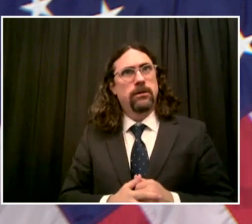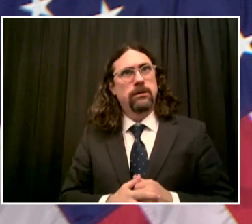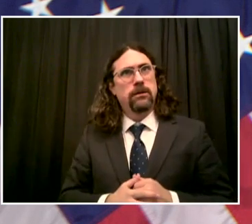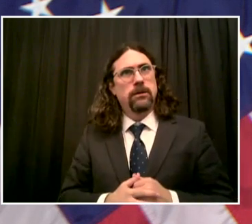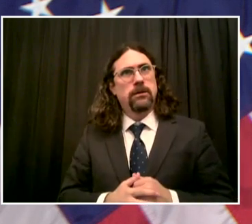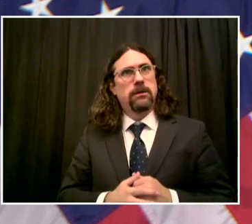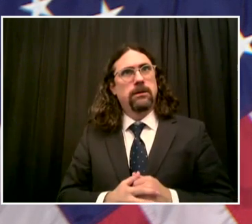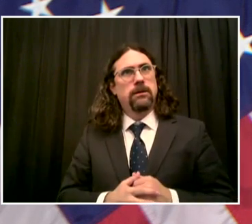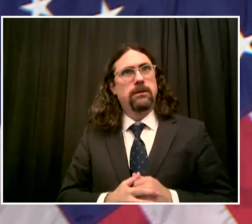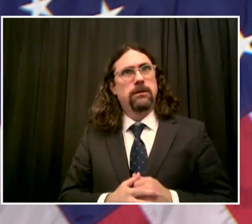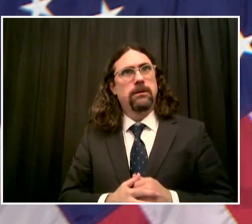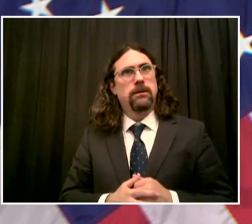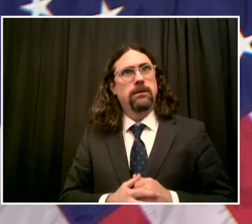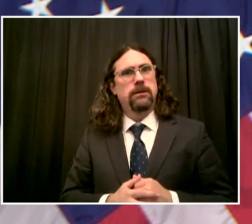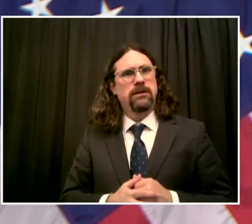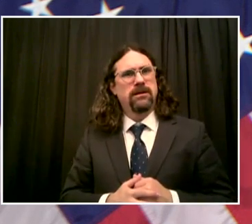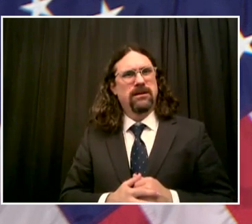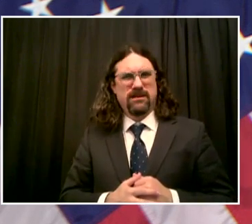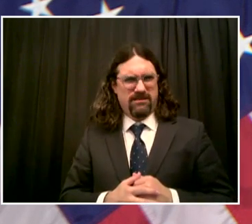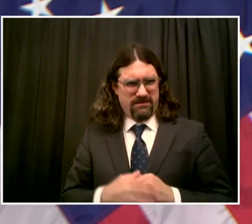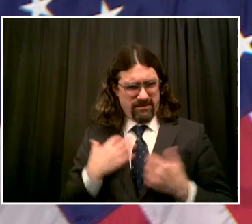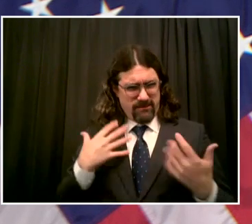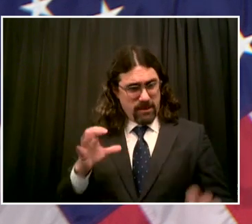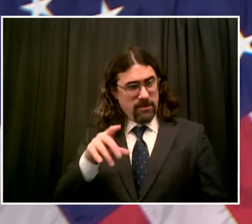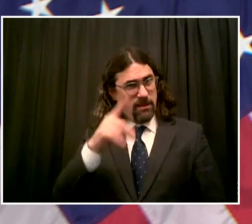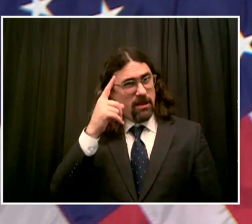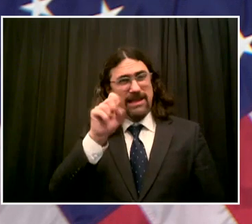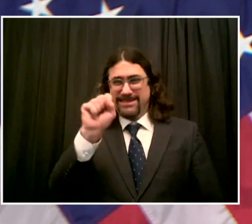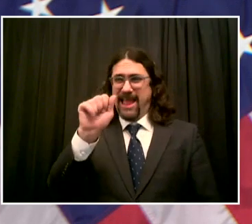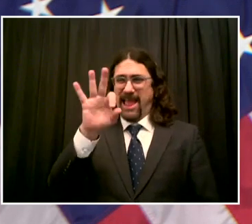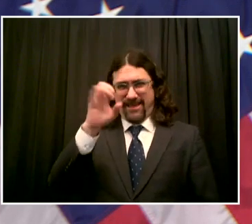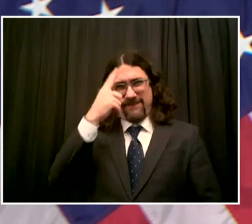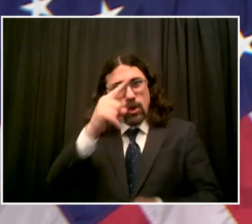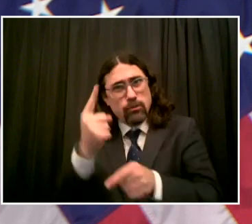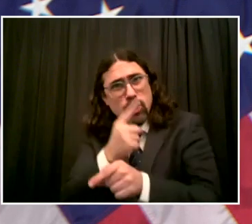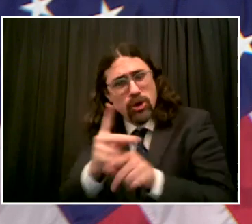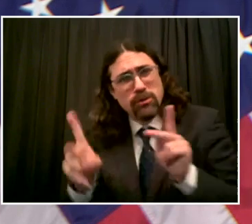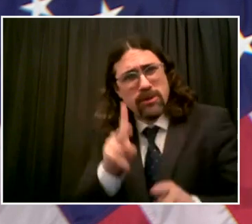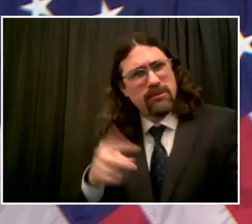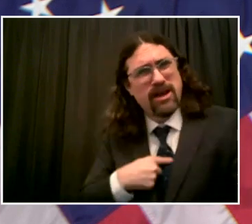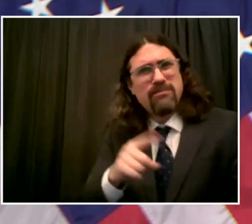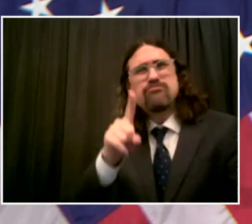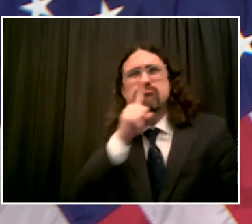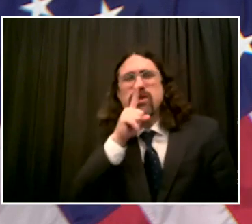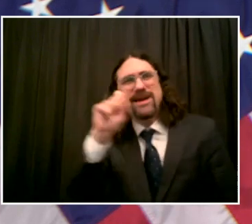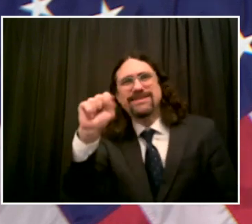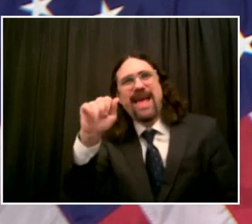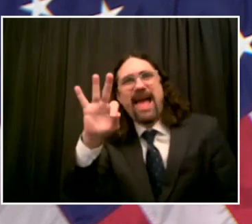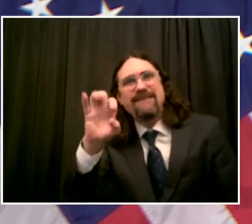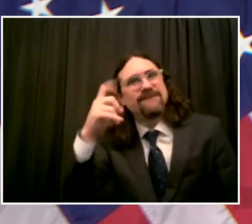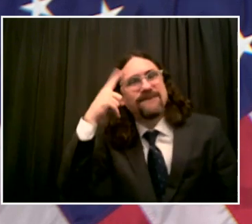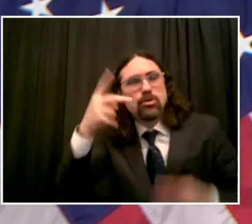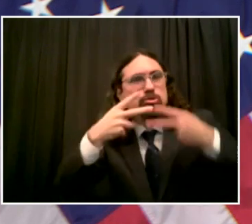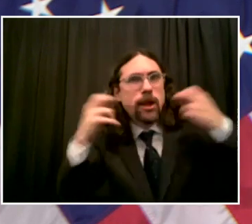THIS AND WE WILL BE VIGILANT TO ME AKSREU ATHT PROPERTY OWNERS,